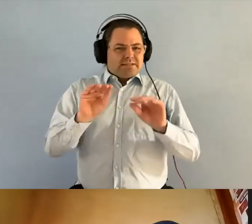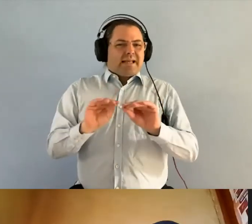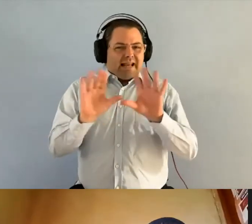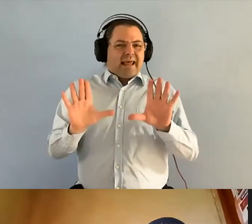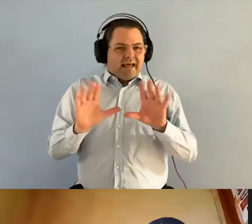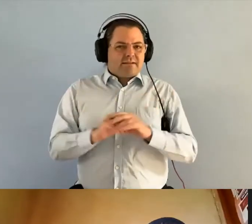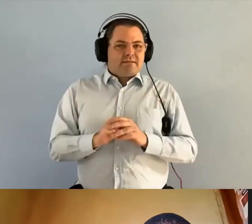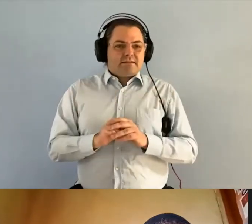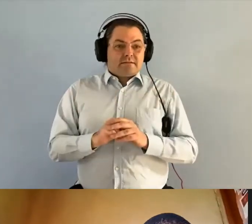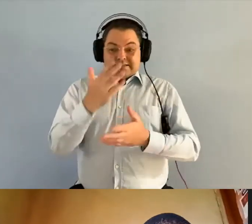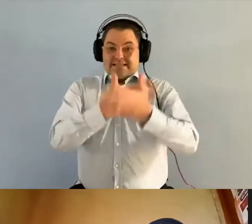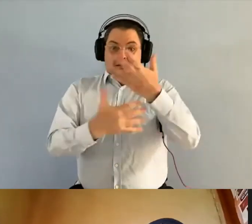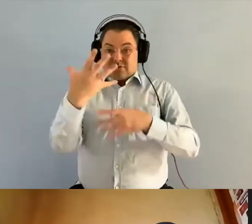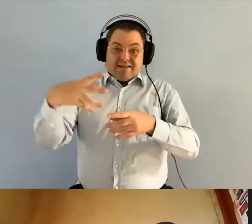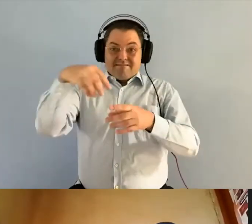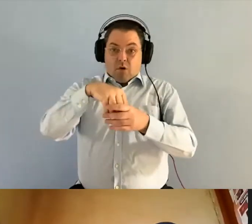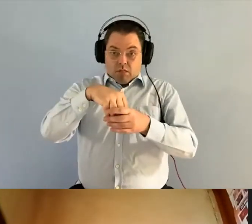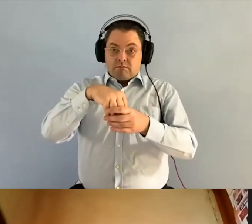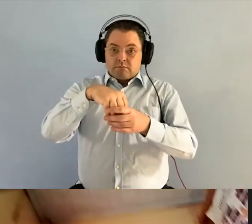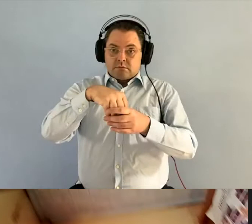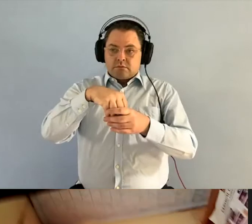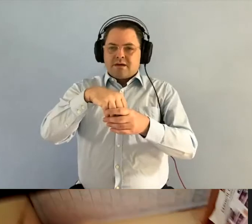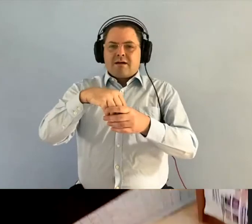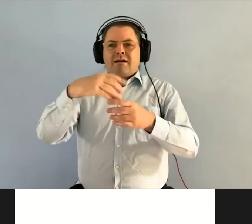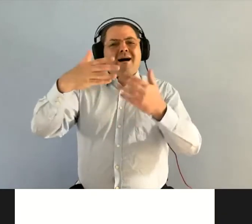country, Australia, I really want